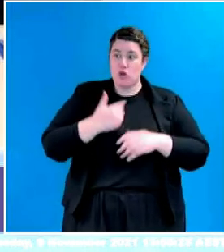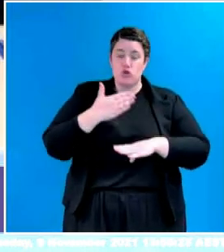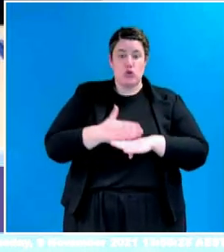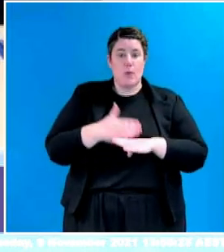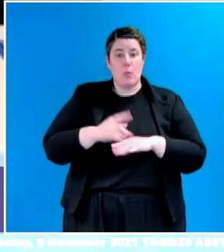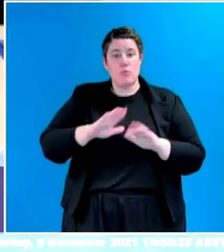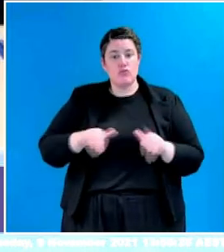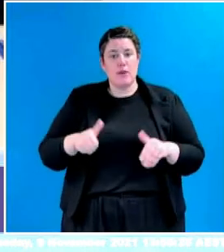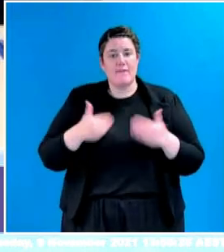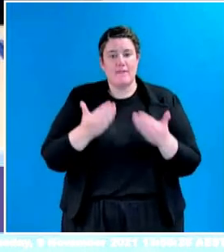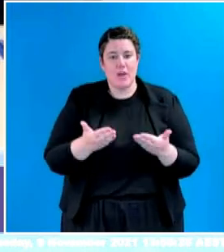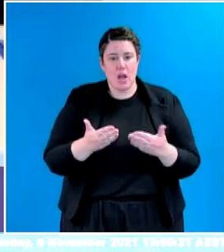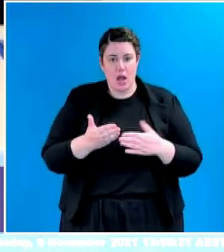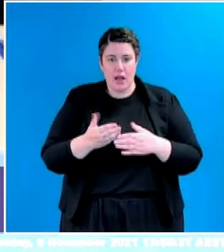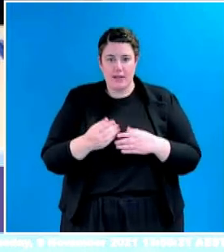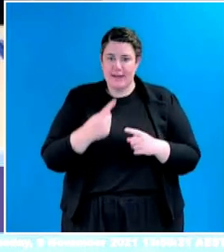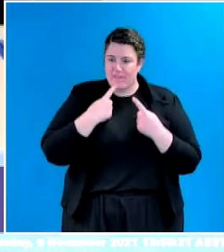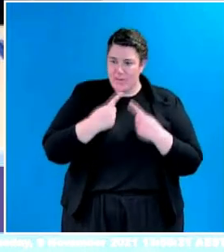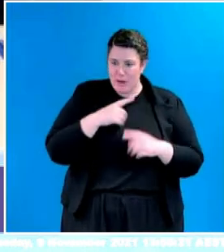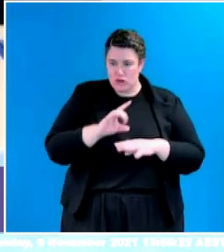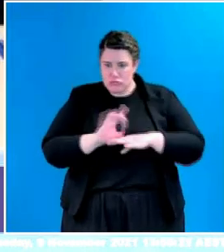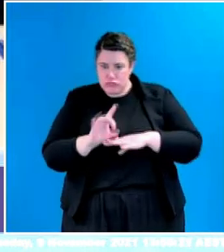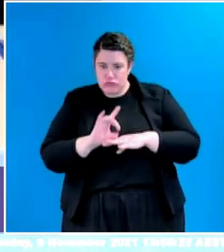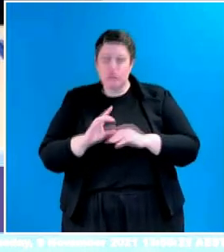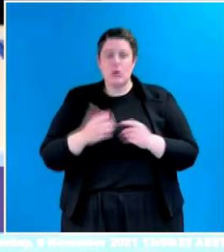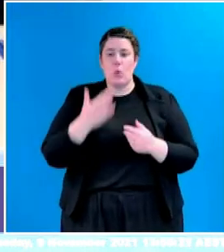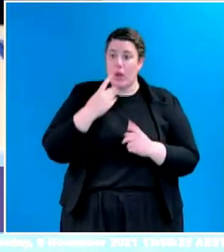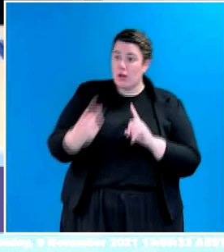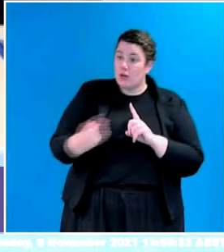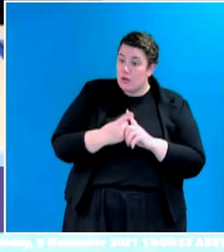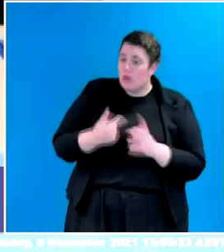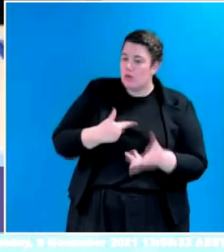the second counselling on legal advice that occurs when it comes up.